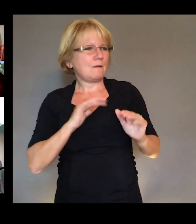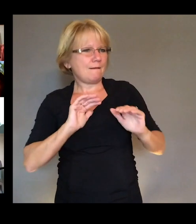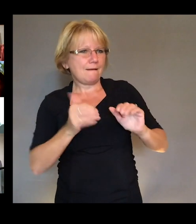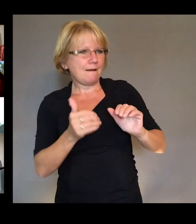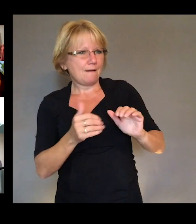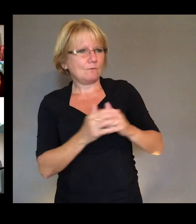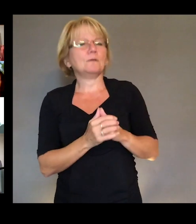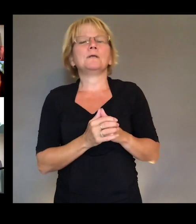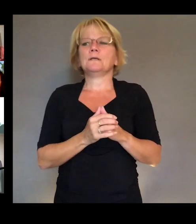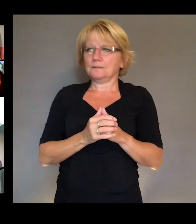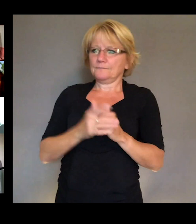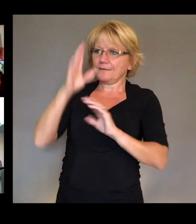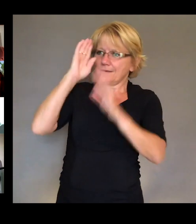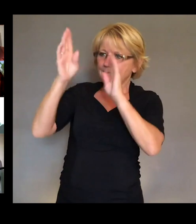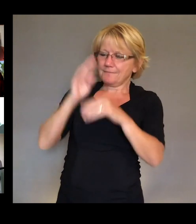In the classroom, well, hi, everybody.